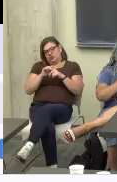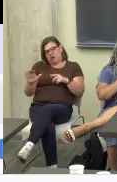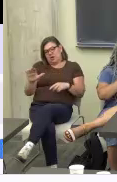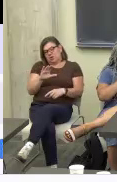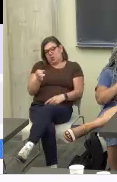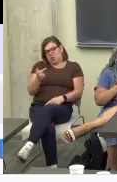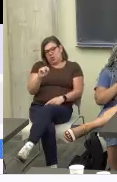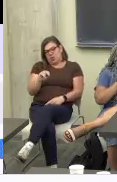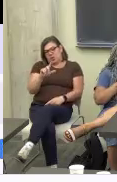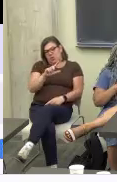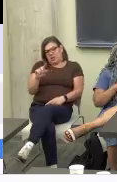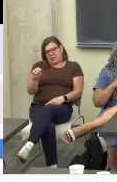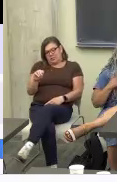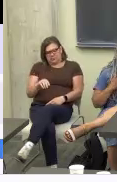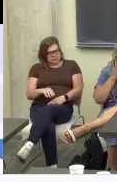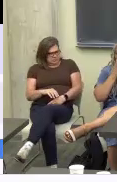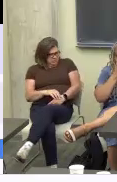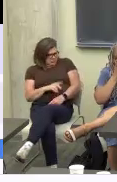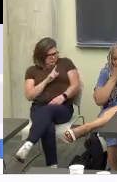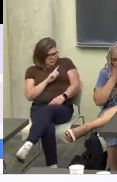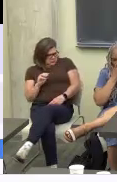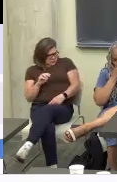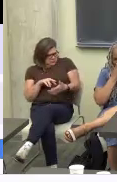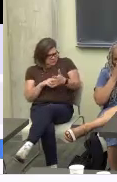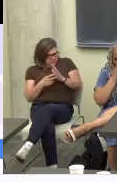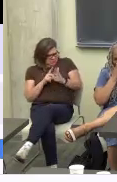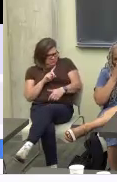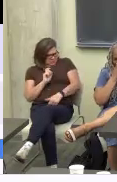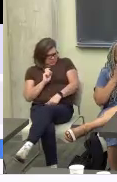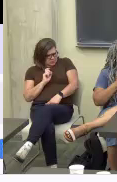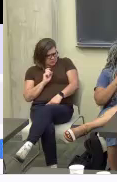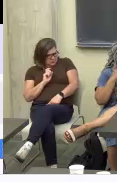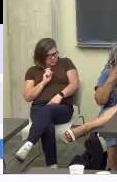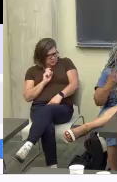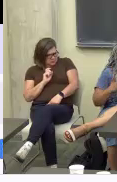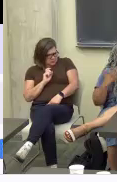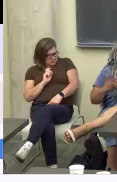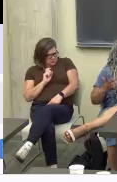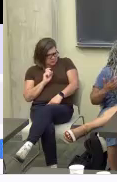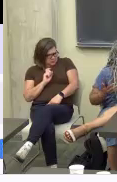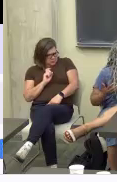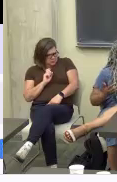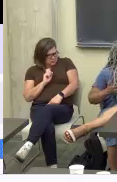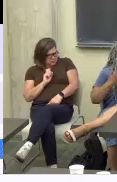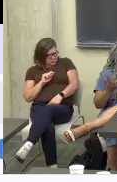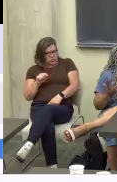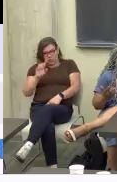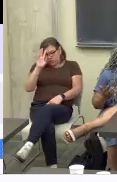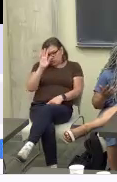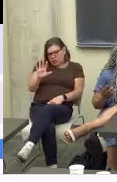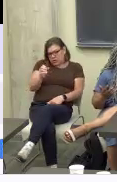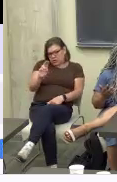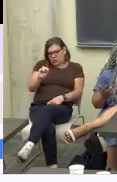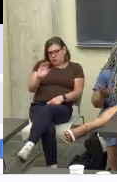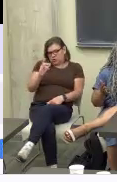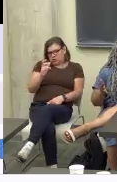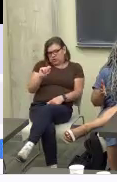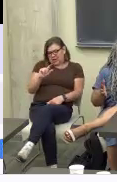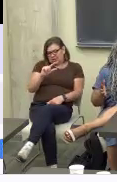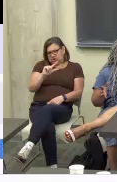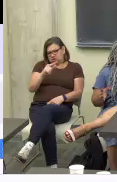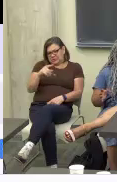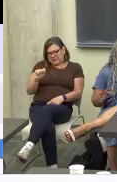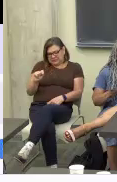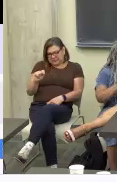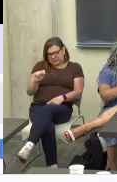you know, there are tools. I'm sorry are you can kind of create your own chat gpt around either